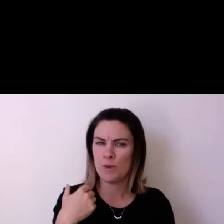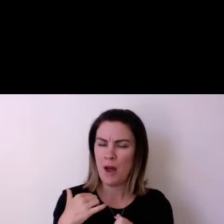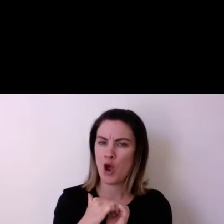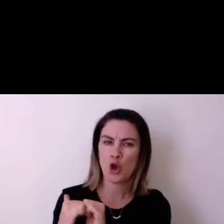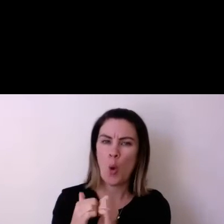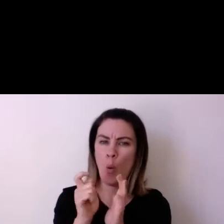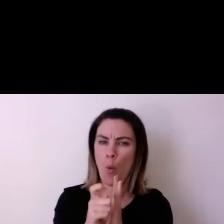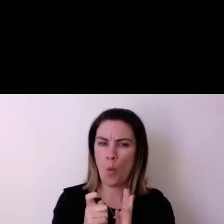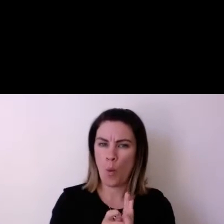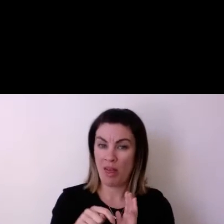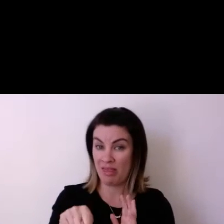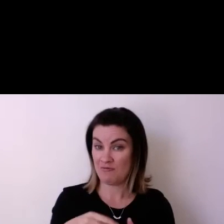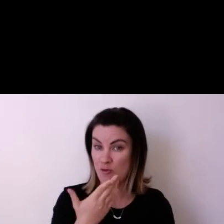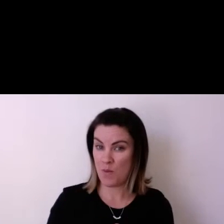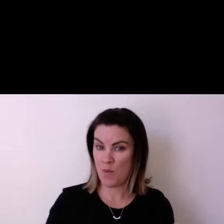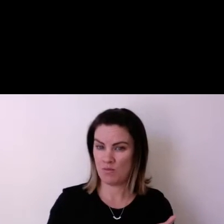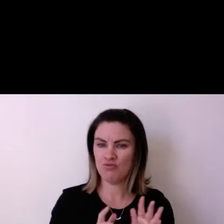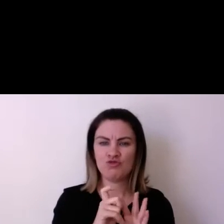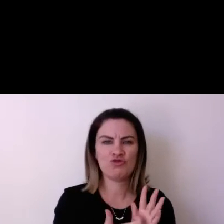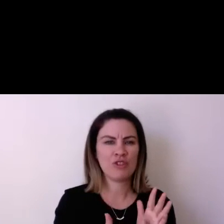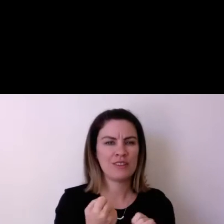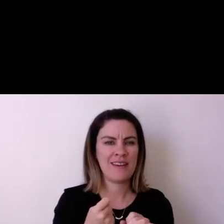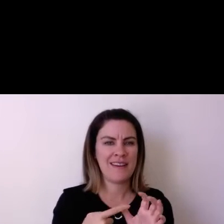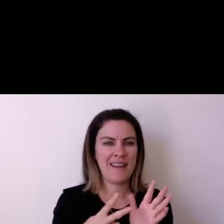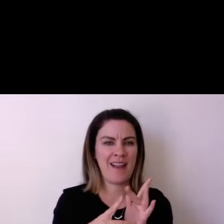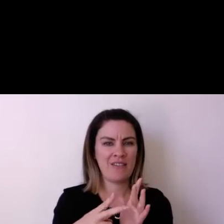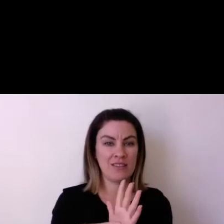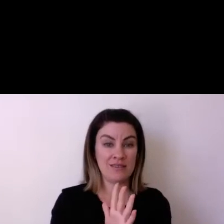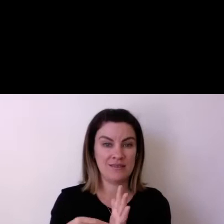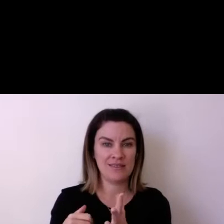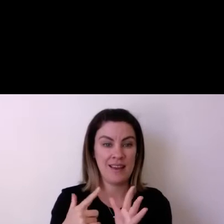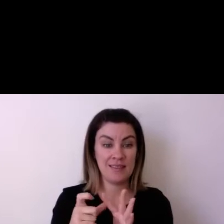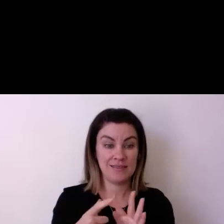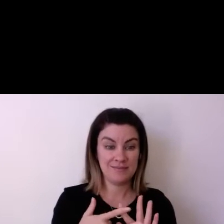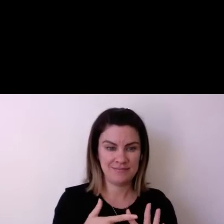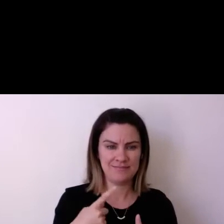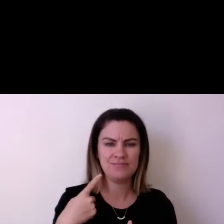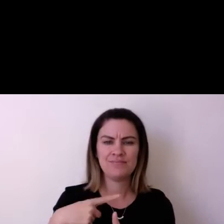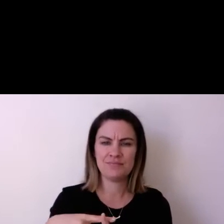Doctor Gavin Sade and Greg Jenkins to talk us through the practice program, which is